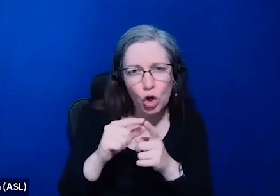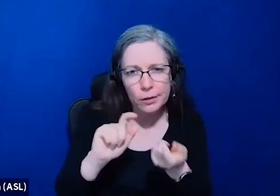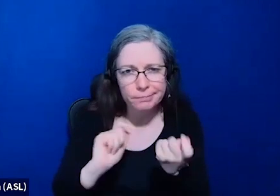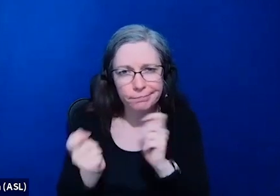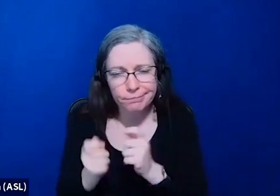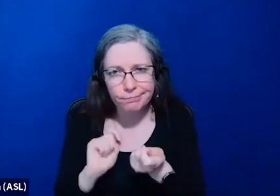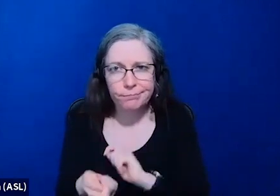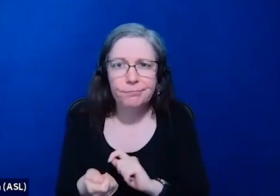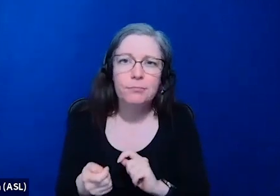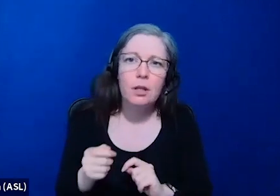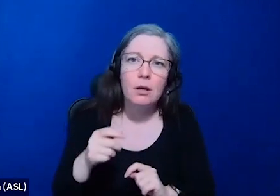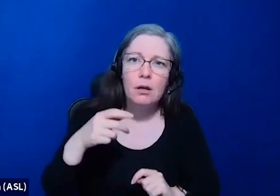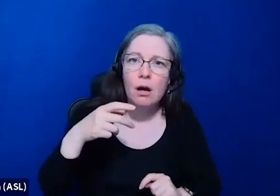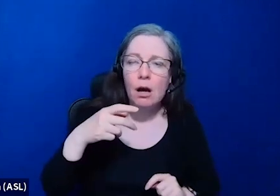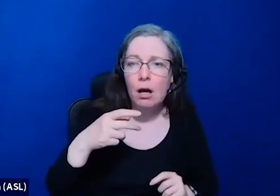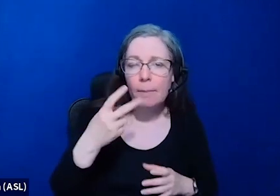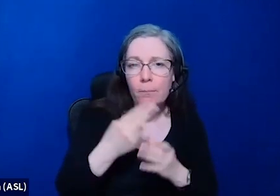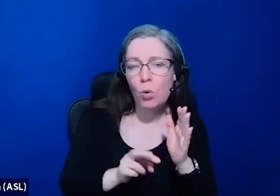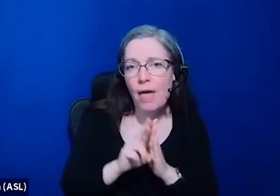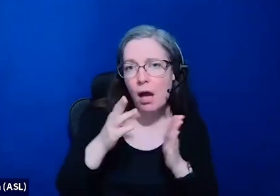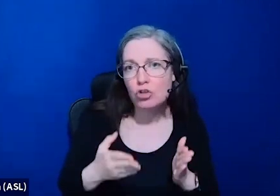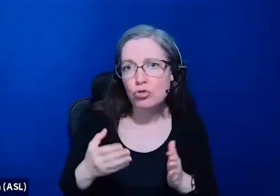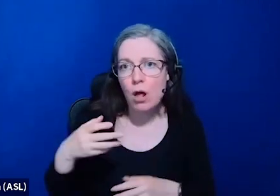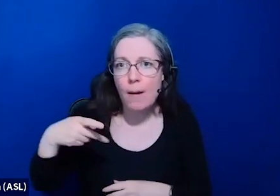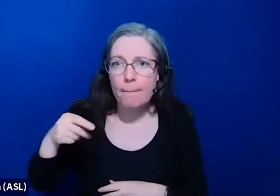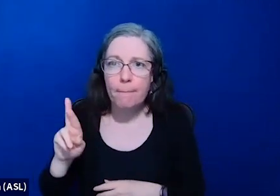This is part of my gratitude to the Paralympic movement.